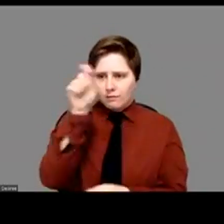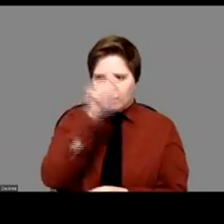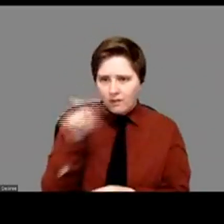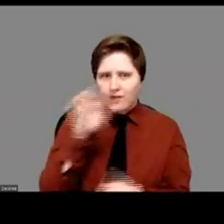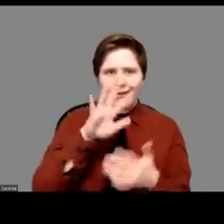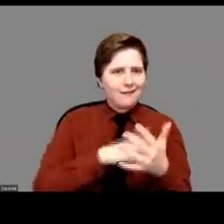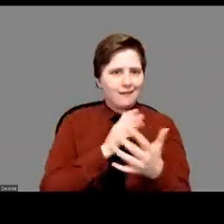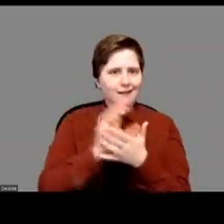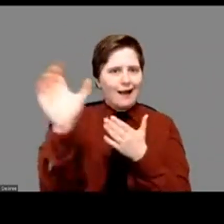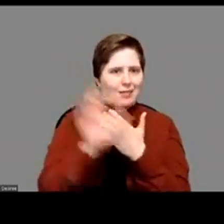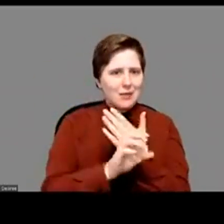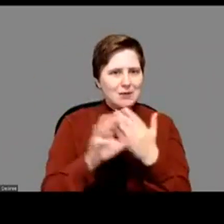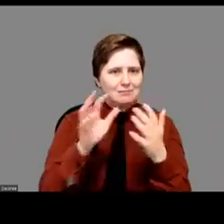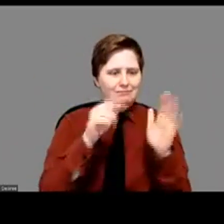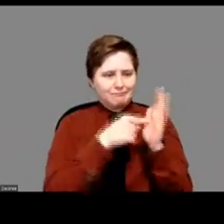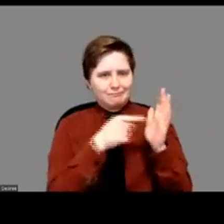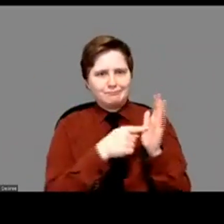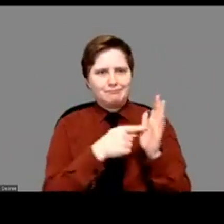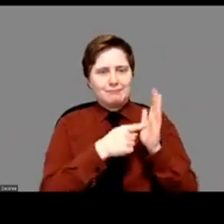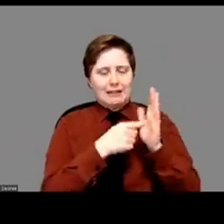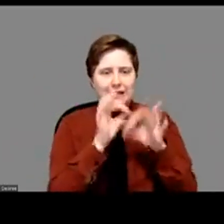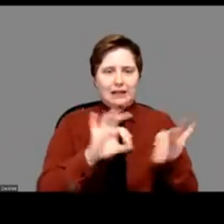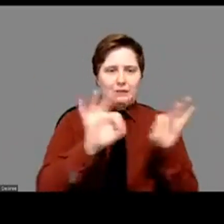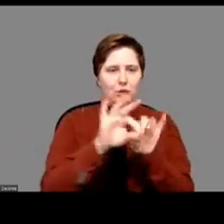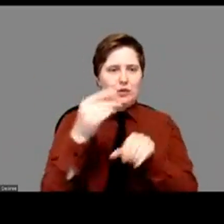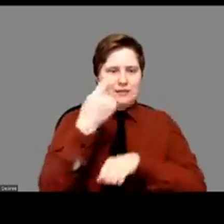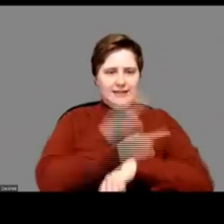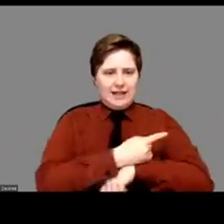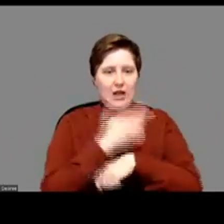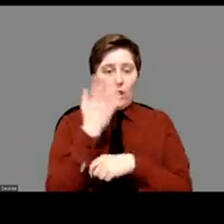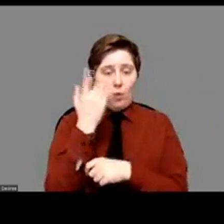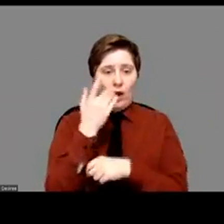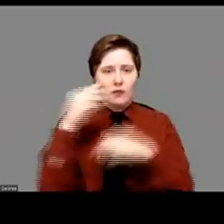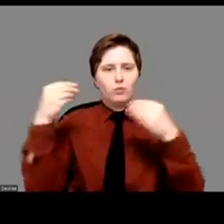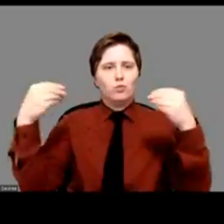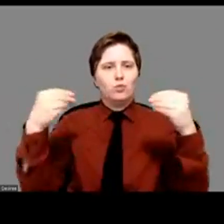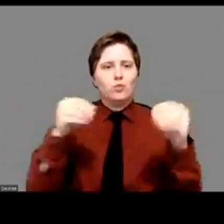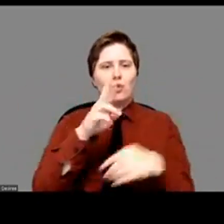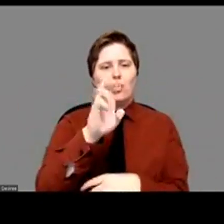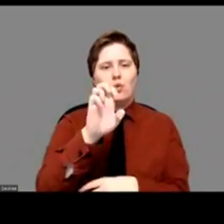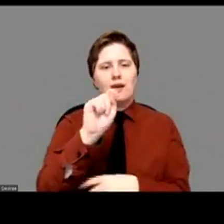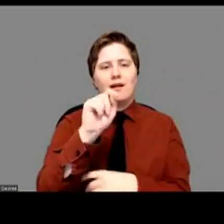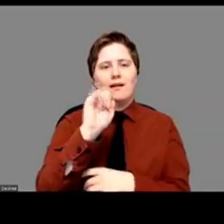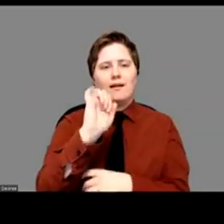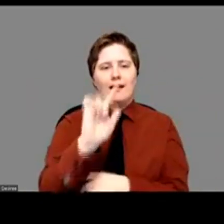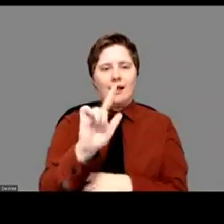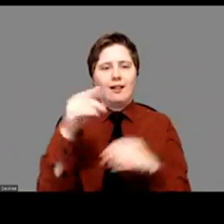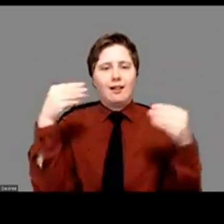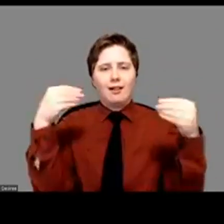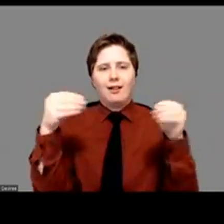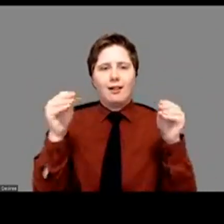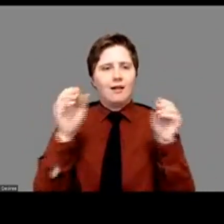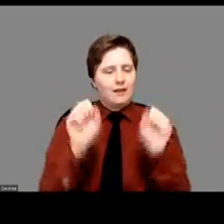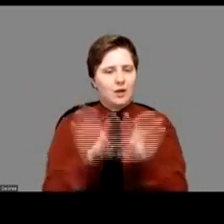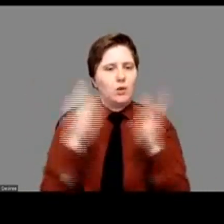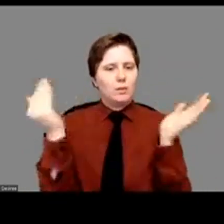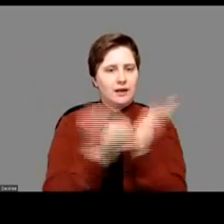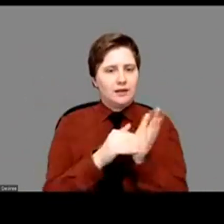have circled on their calendars as a significant date in that retail will come back online and so that